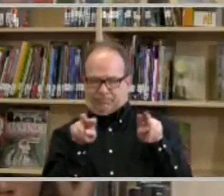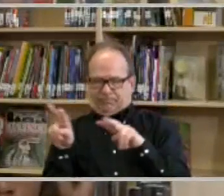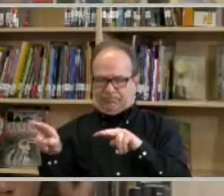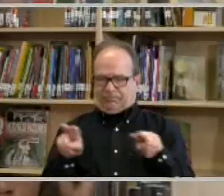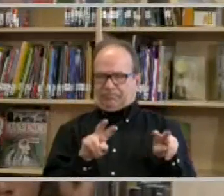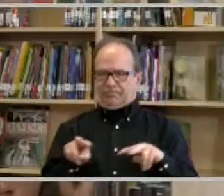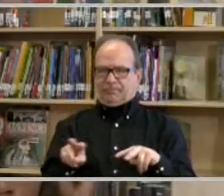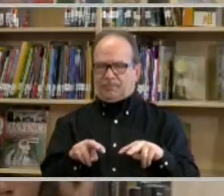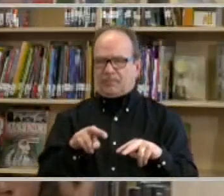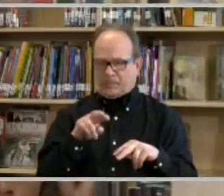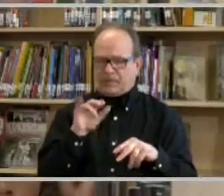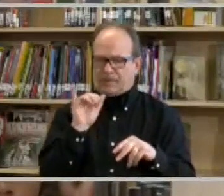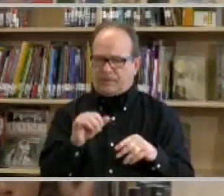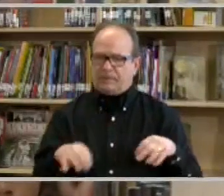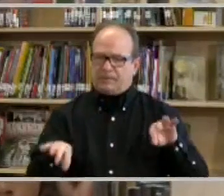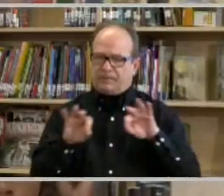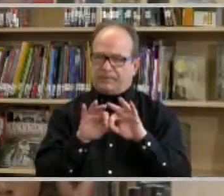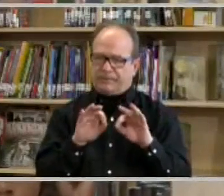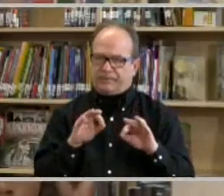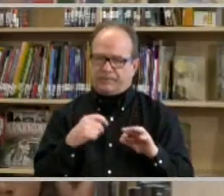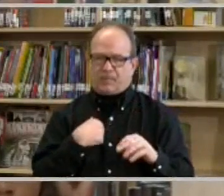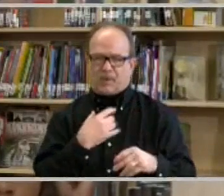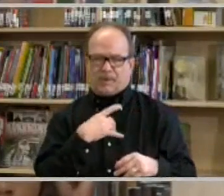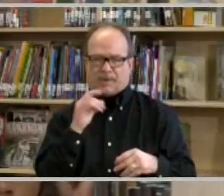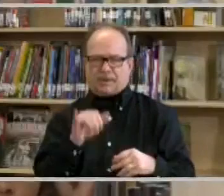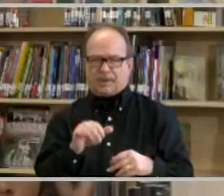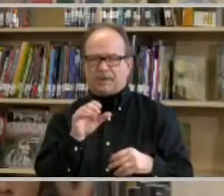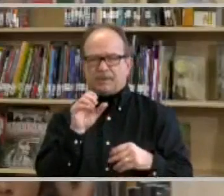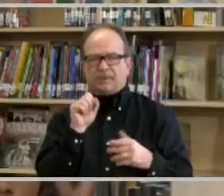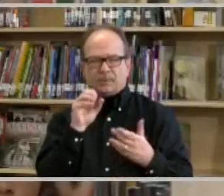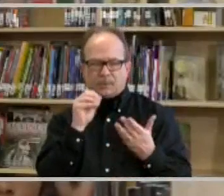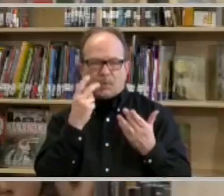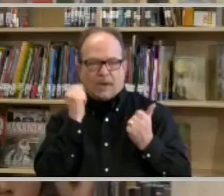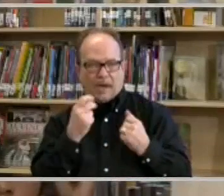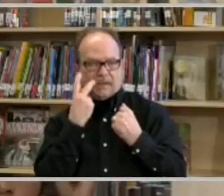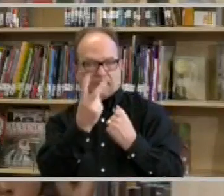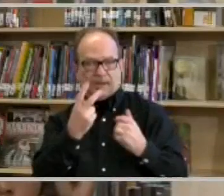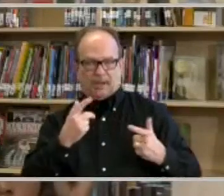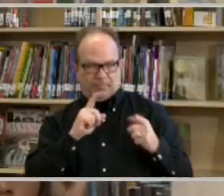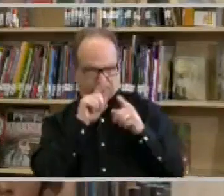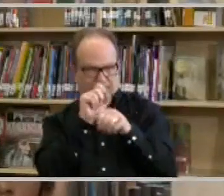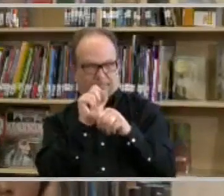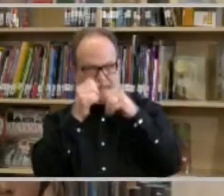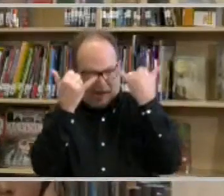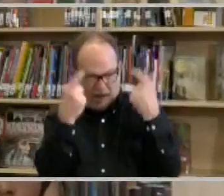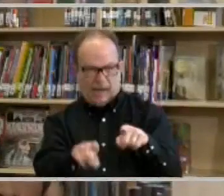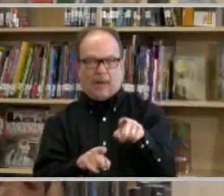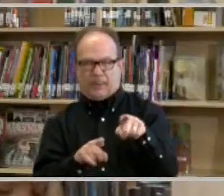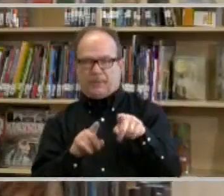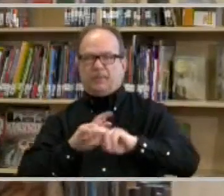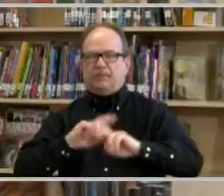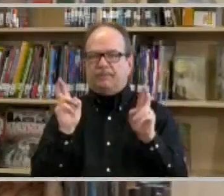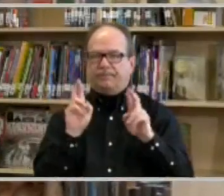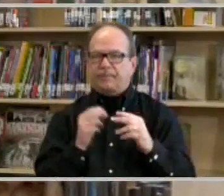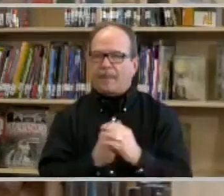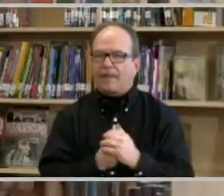TO MPD WHICH CAN BE SHOWN ON EACH OF THE DISTRICT MPD LIST